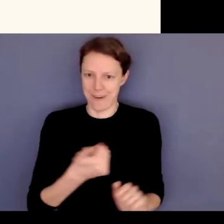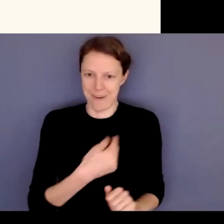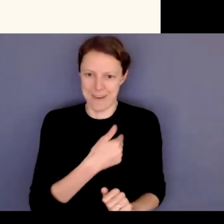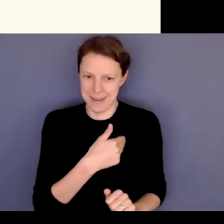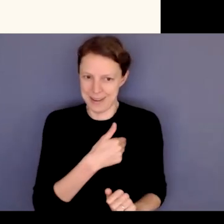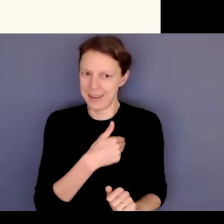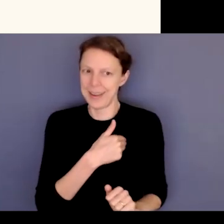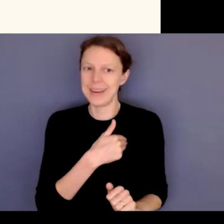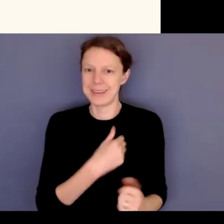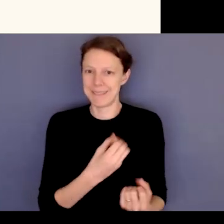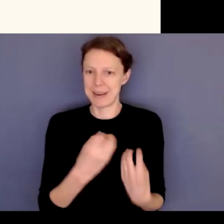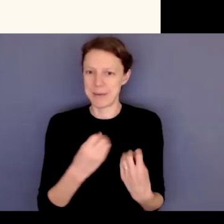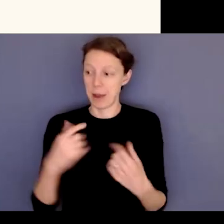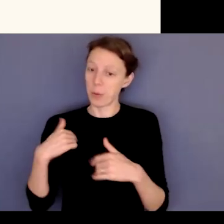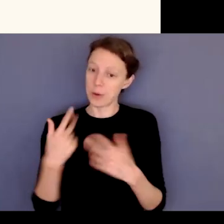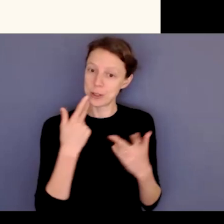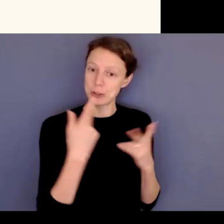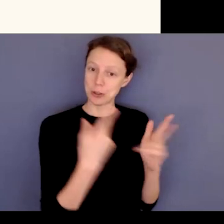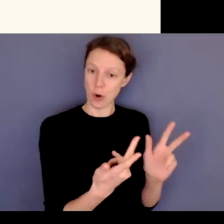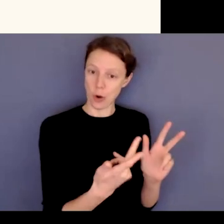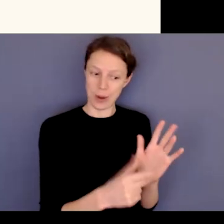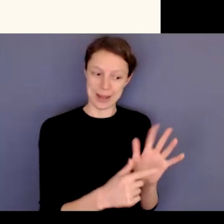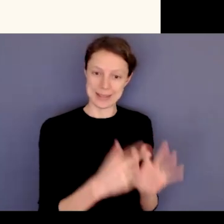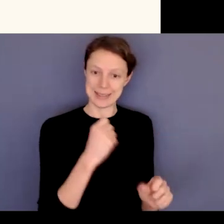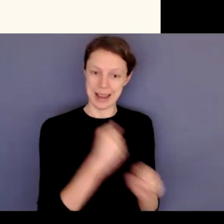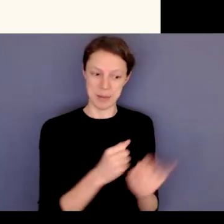considering. And I quote, they said, 'Ew it looks like an old